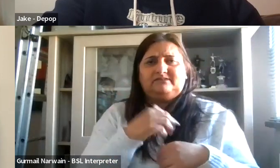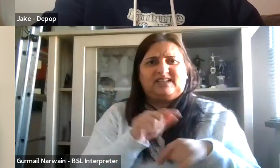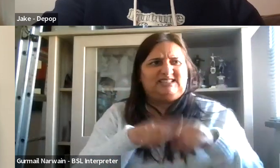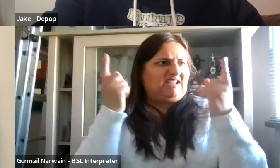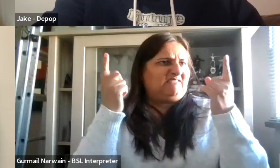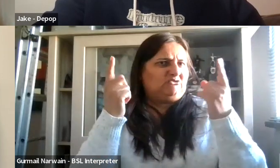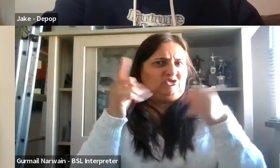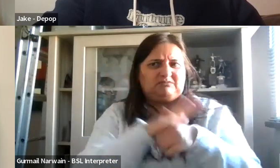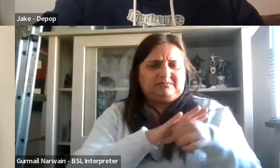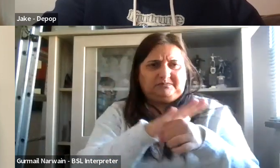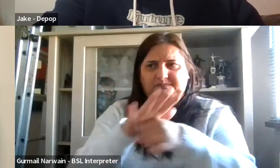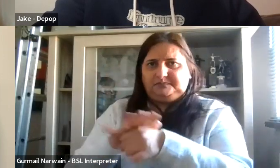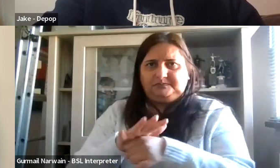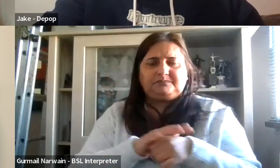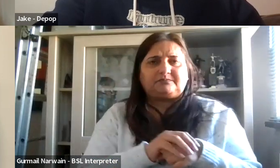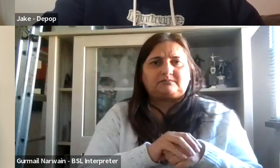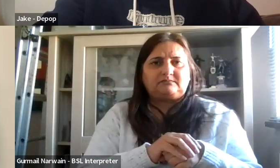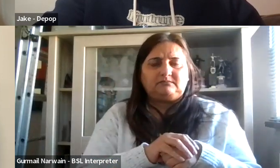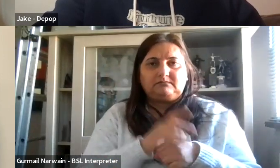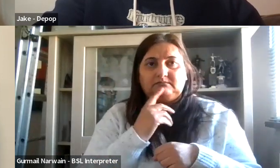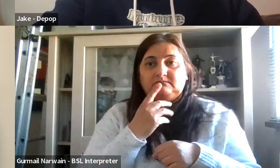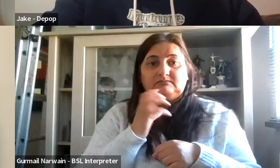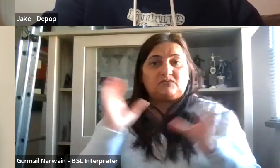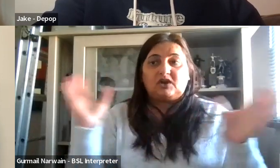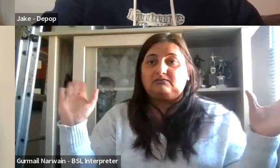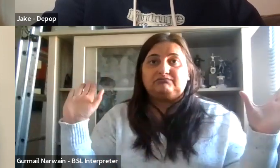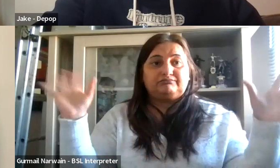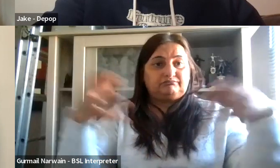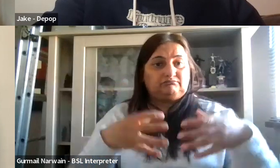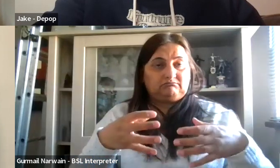So loads of different arenas where you can like, I say, come together, share ideas and